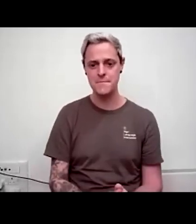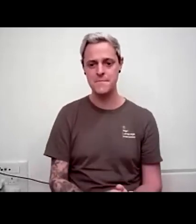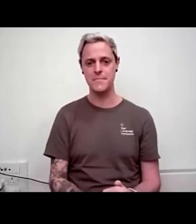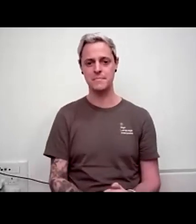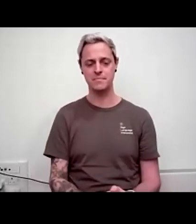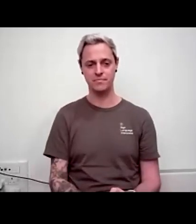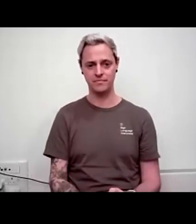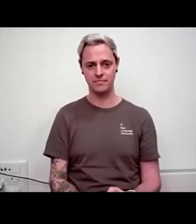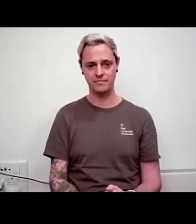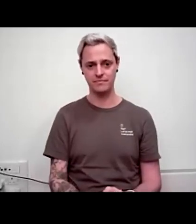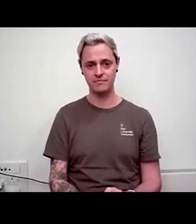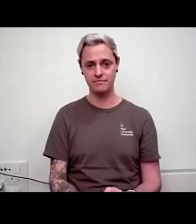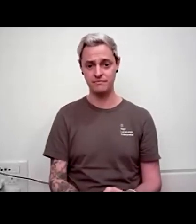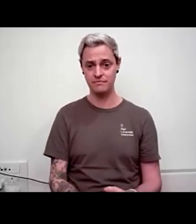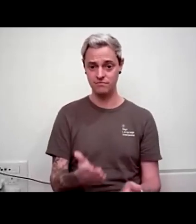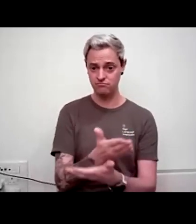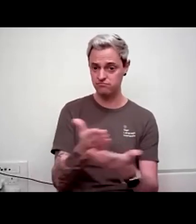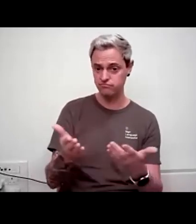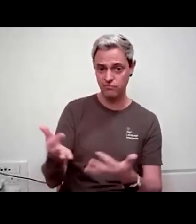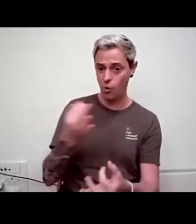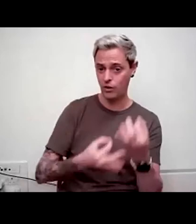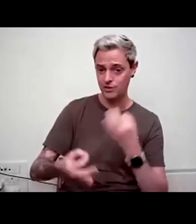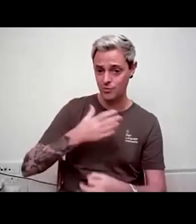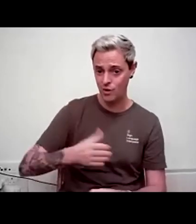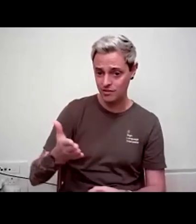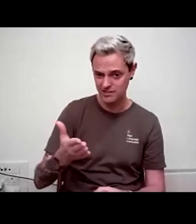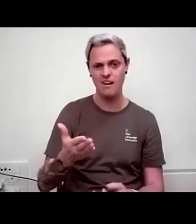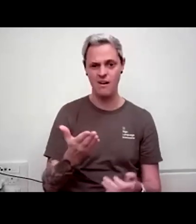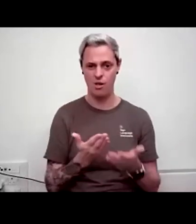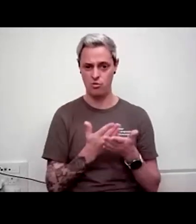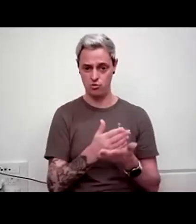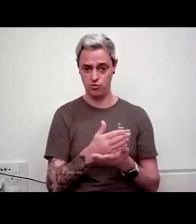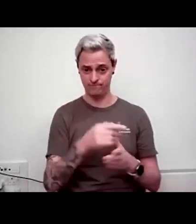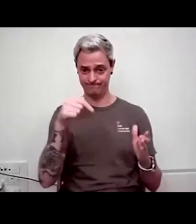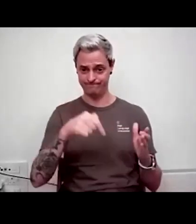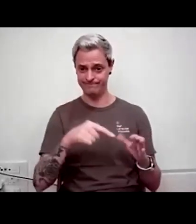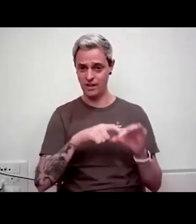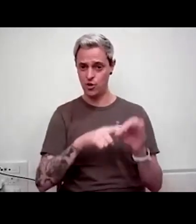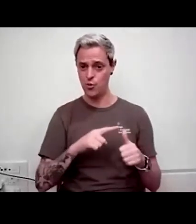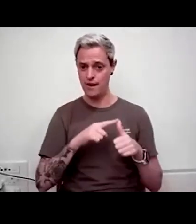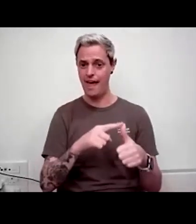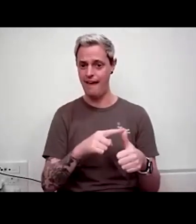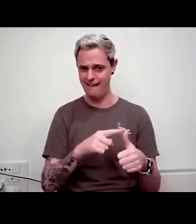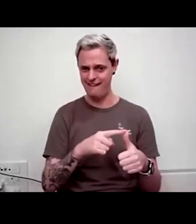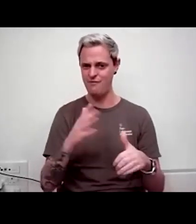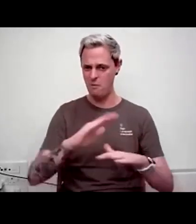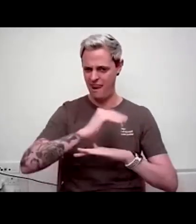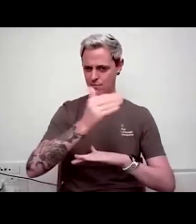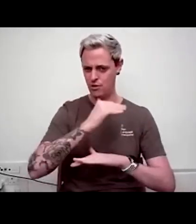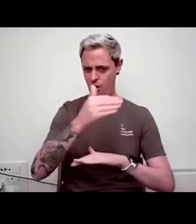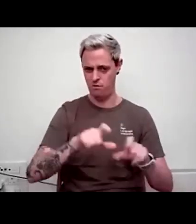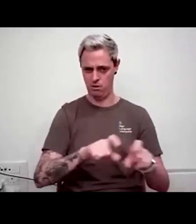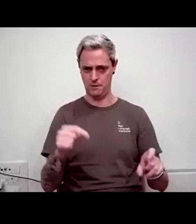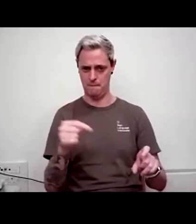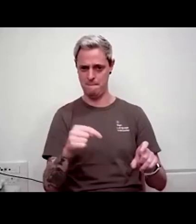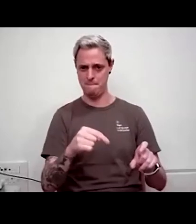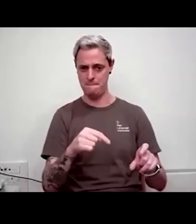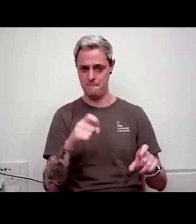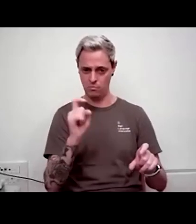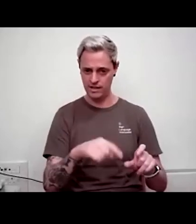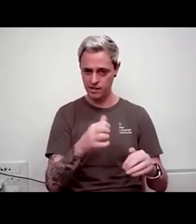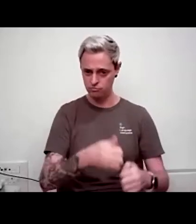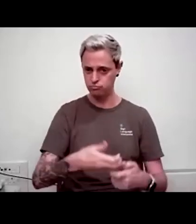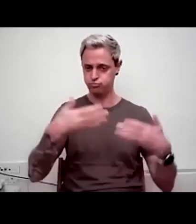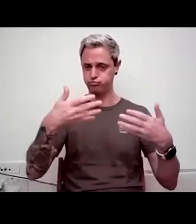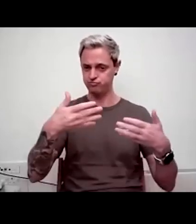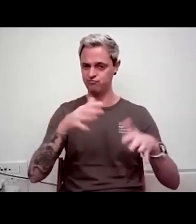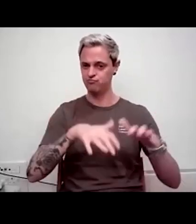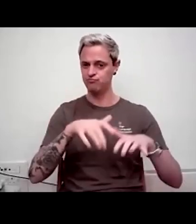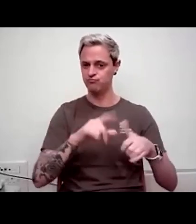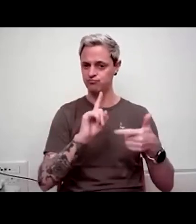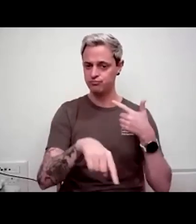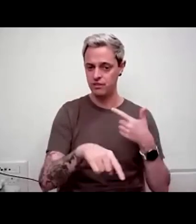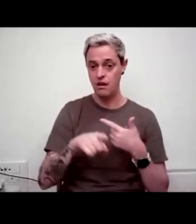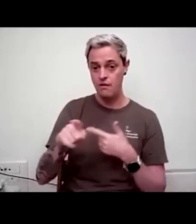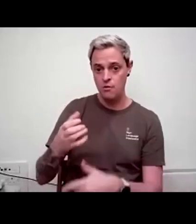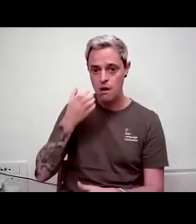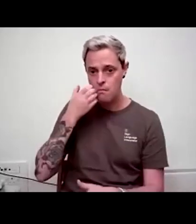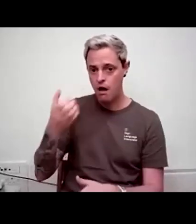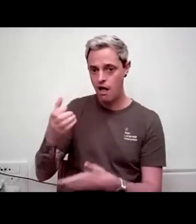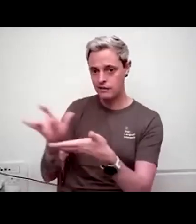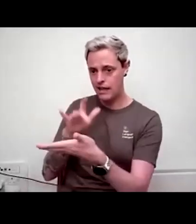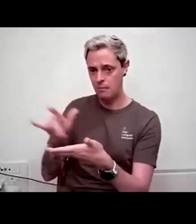If you want to ask a question, please use the Q&A function which, if you're on a laptop is at the bottom of your screen and if you're on a mobile device, I’m not sure where that is, I’m sorry.